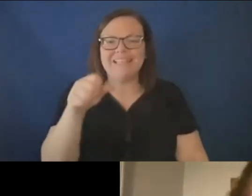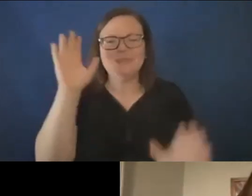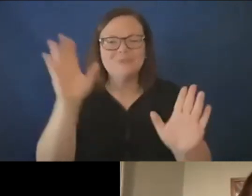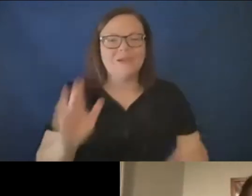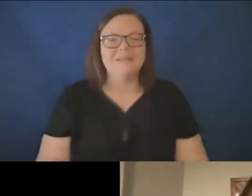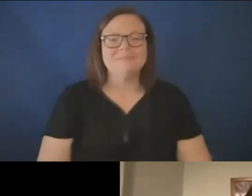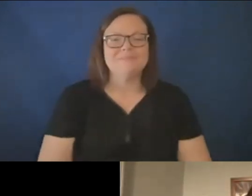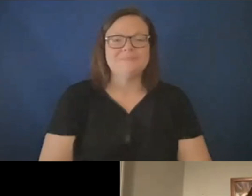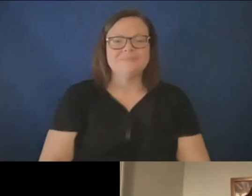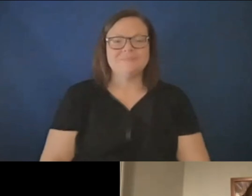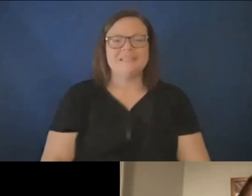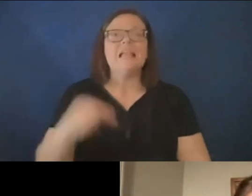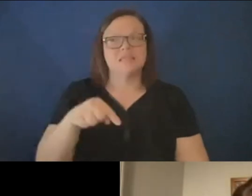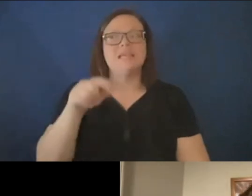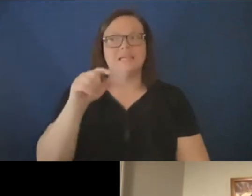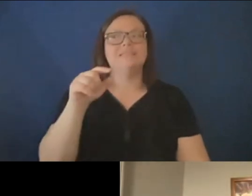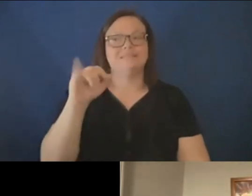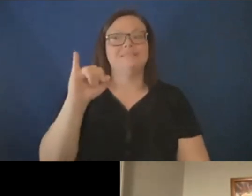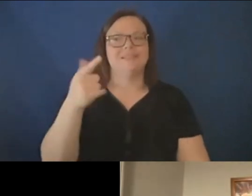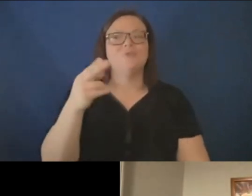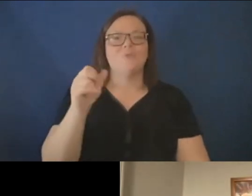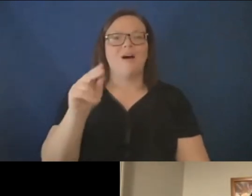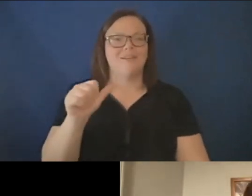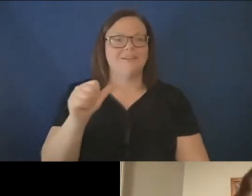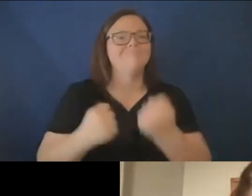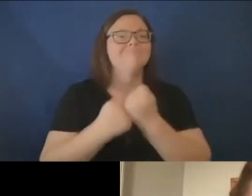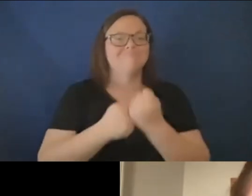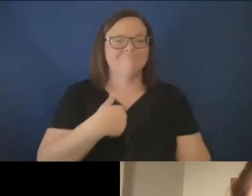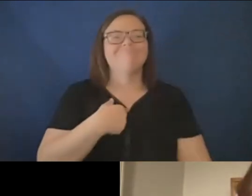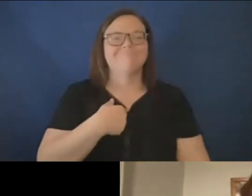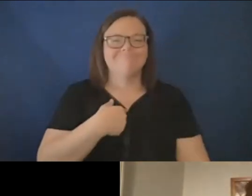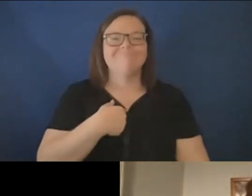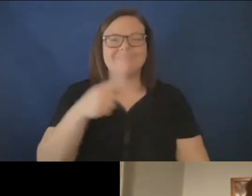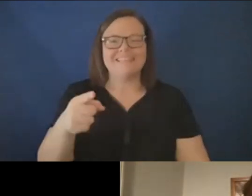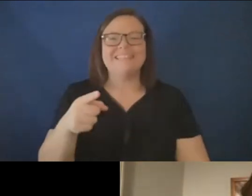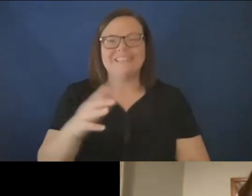It's like "this iguana is with me." This iguana is on my bullshit too.